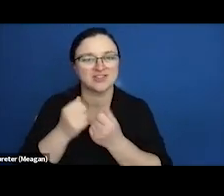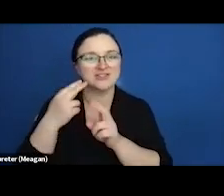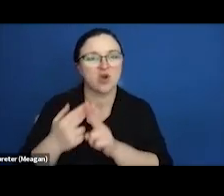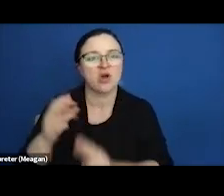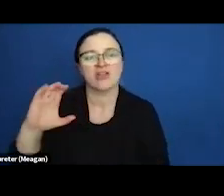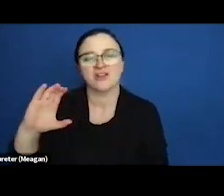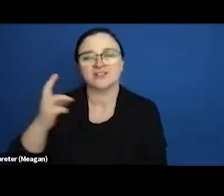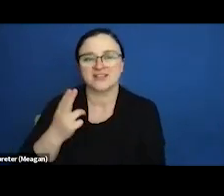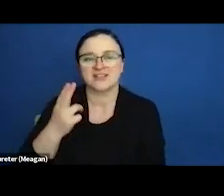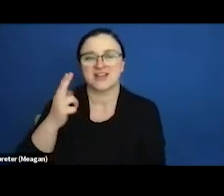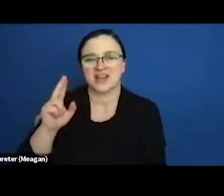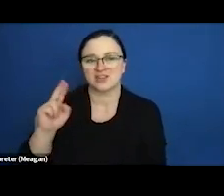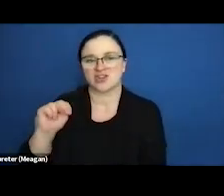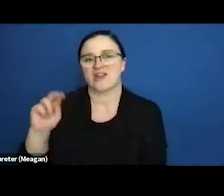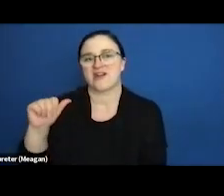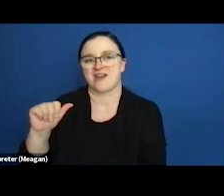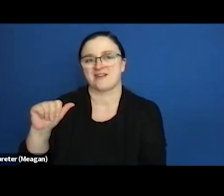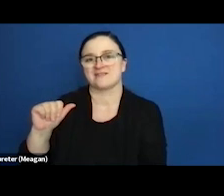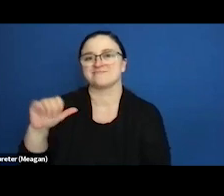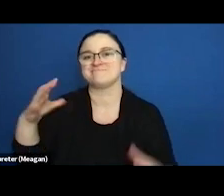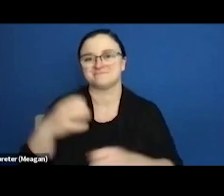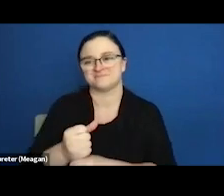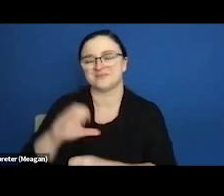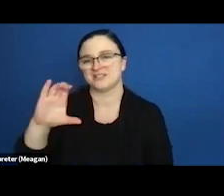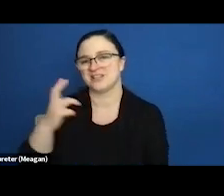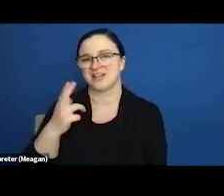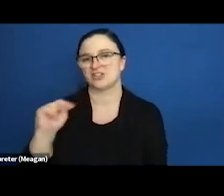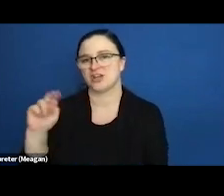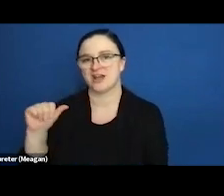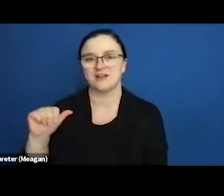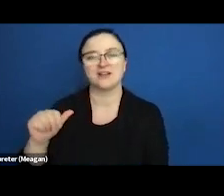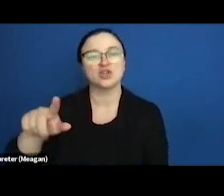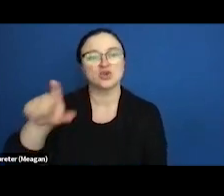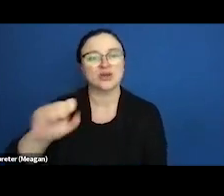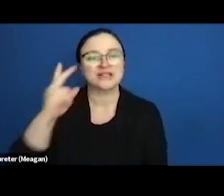the C-H-N-A. But you can see here I've opened the link to this page,